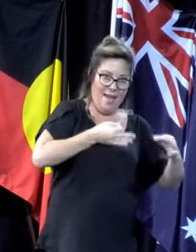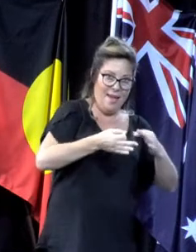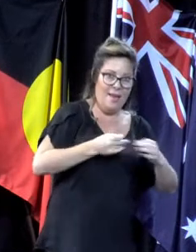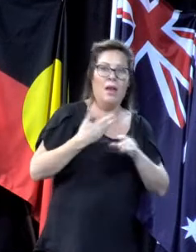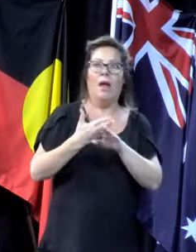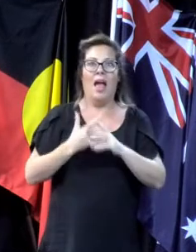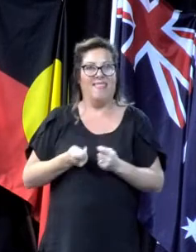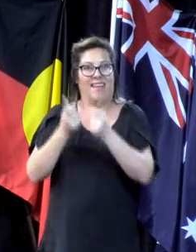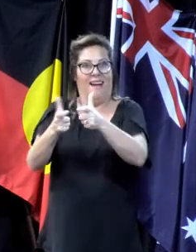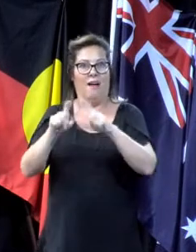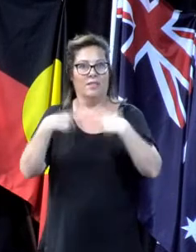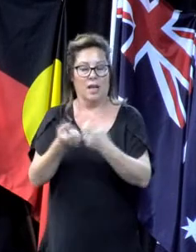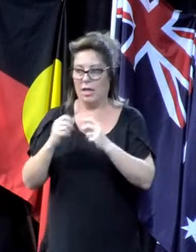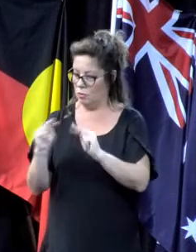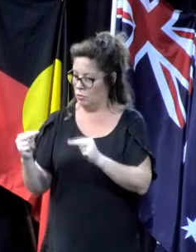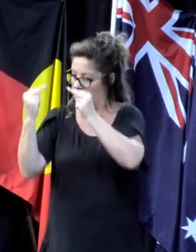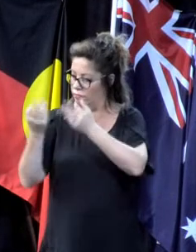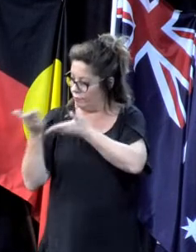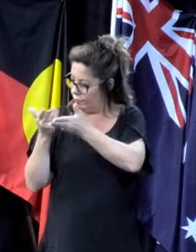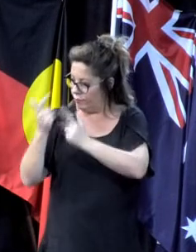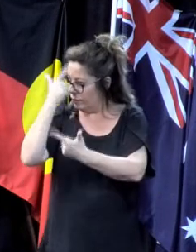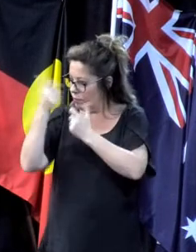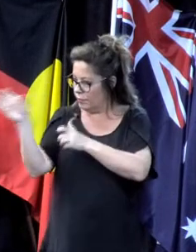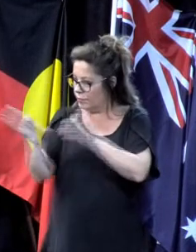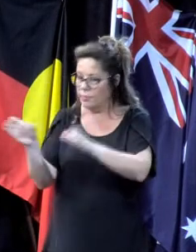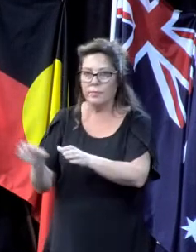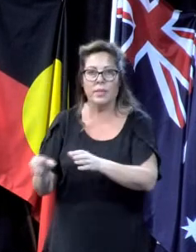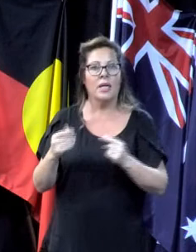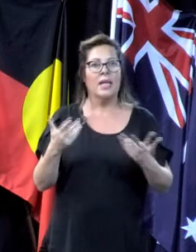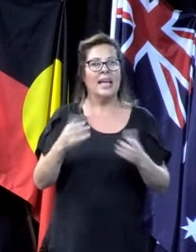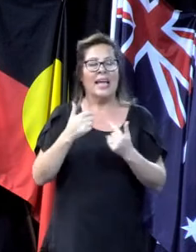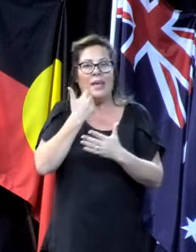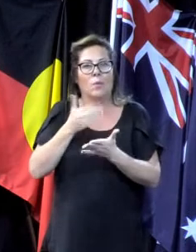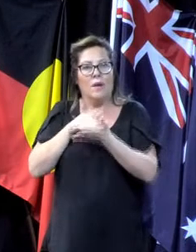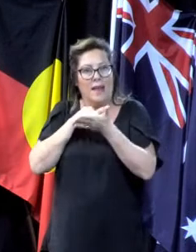misconceptions or lack of understanding of students on a lesson-to-lesson basis.